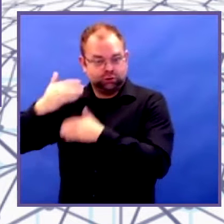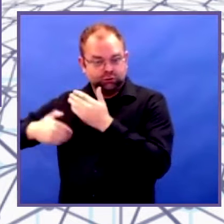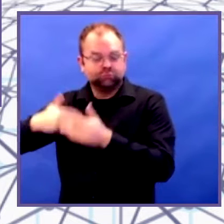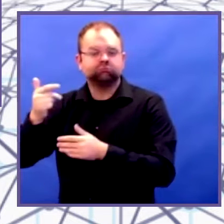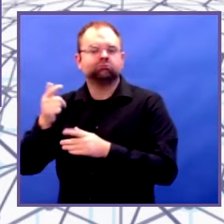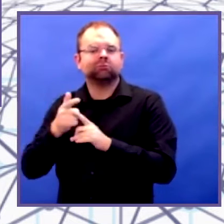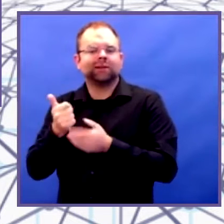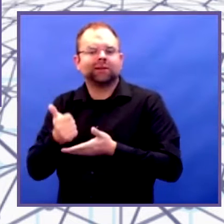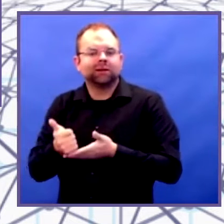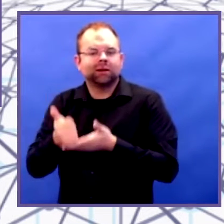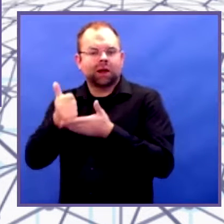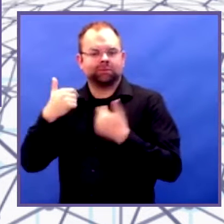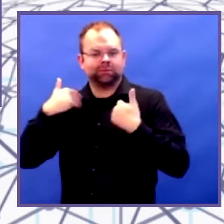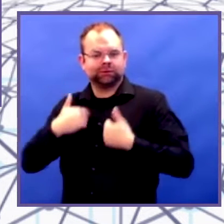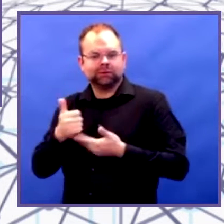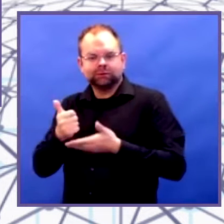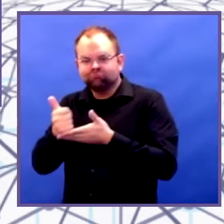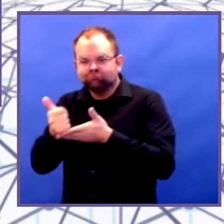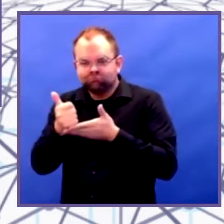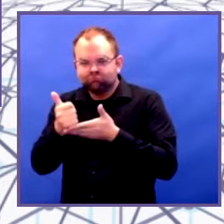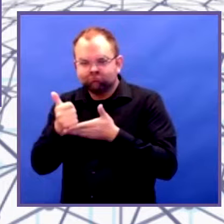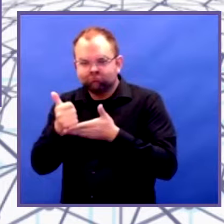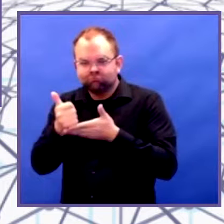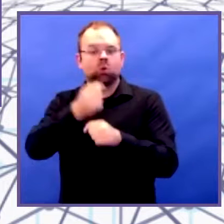Oh, that is better.